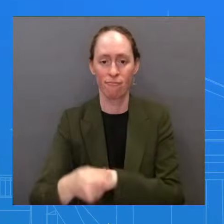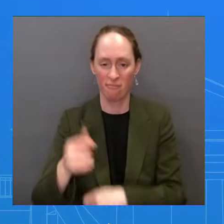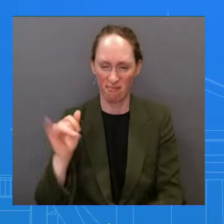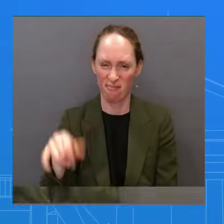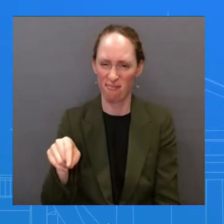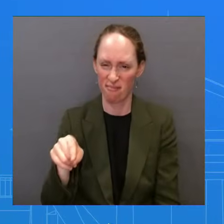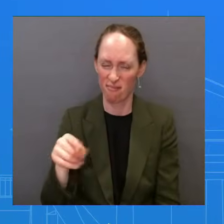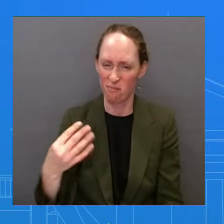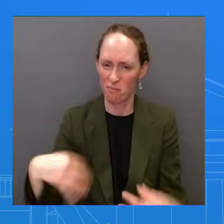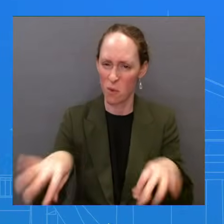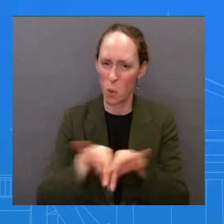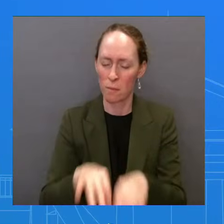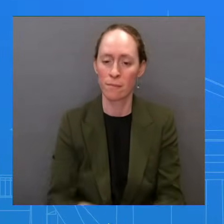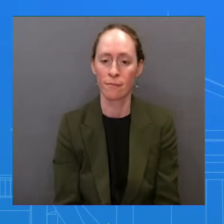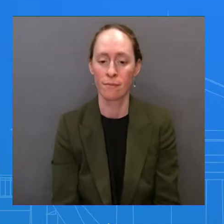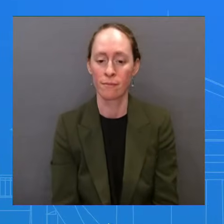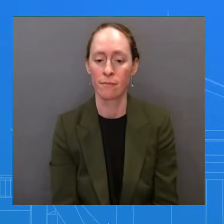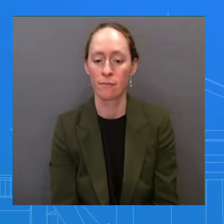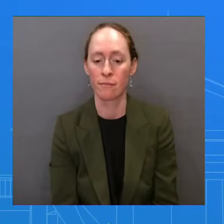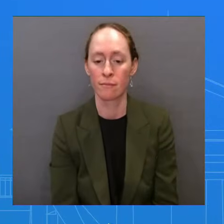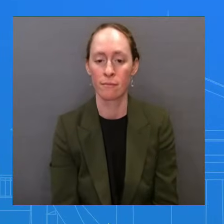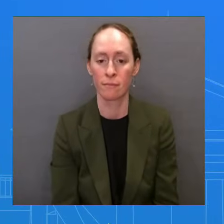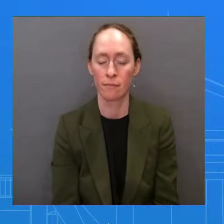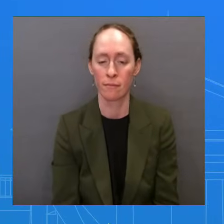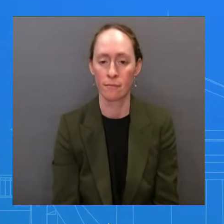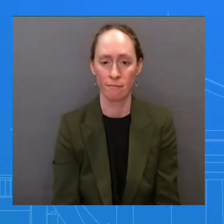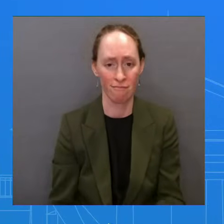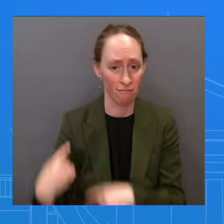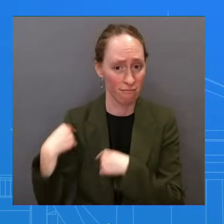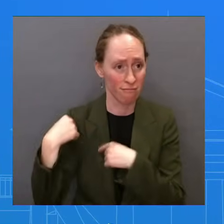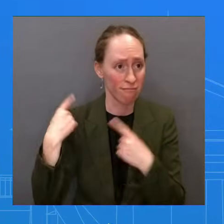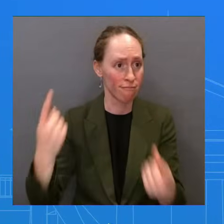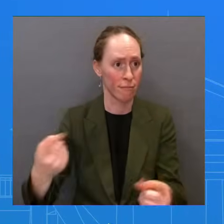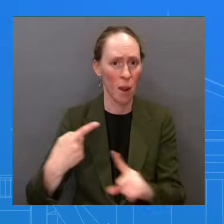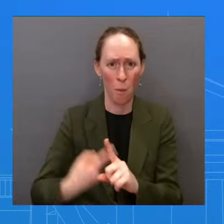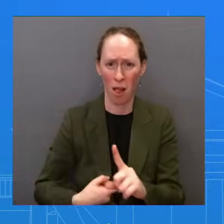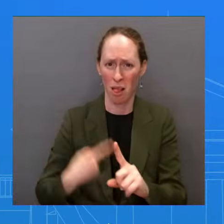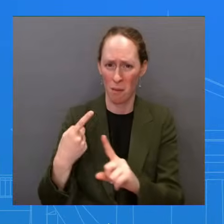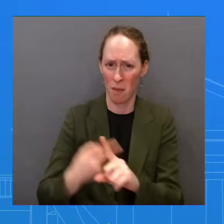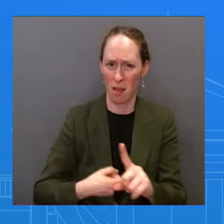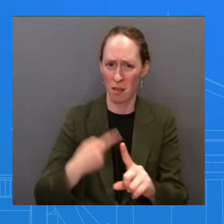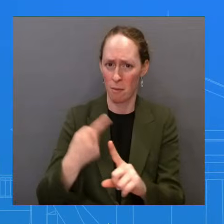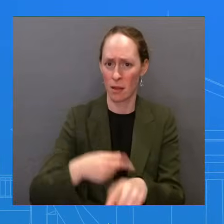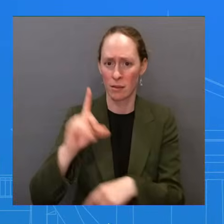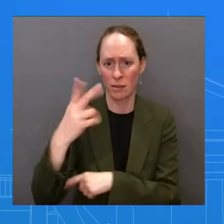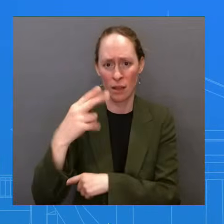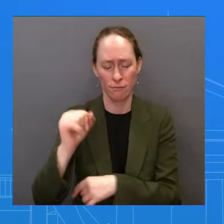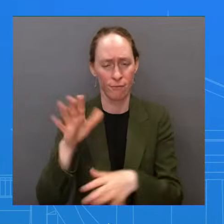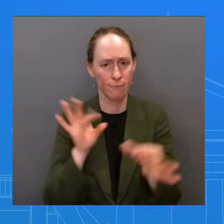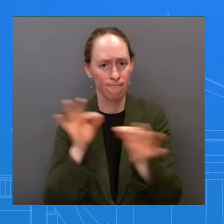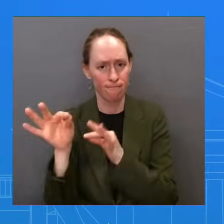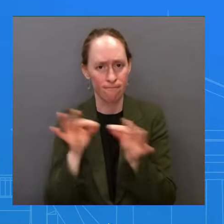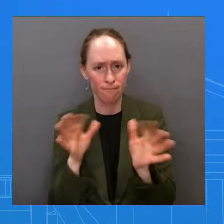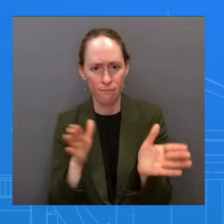for the past several months. You've heard from DHS, you've heard from the State Department on what we're putting in place to deal with --